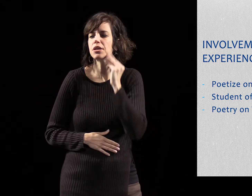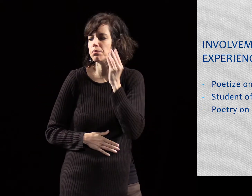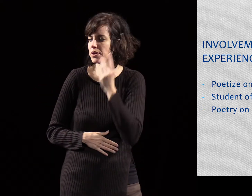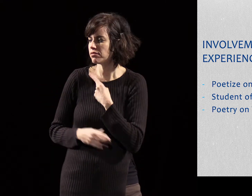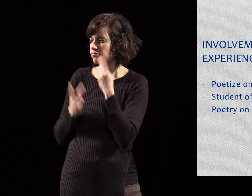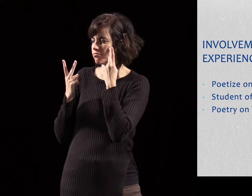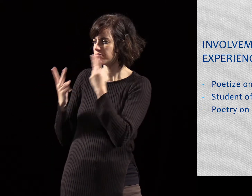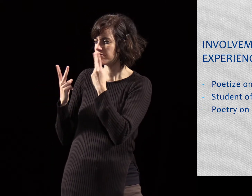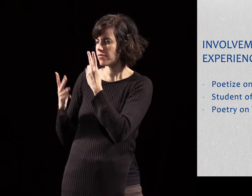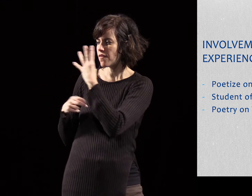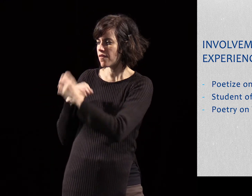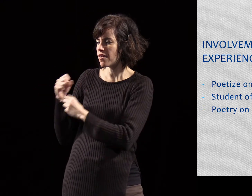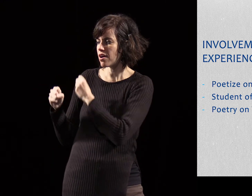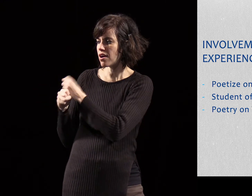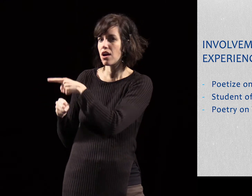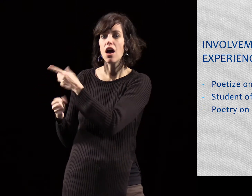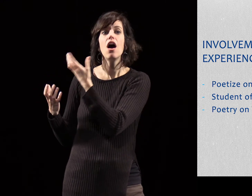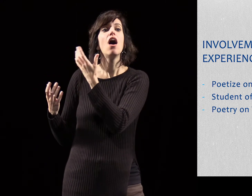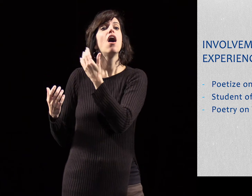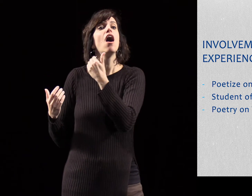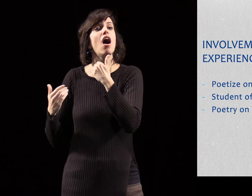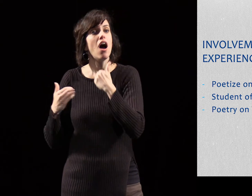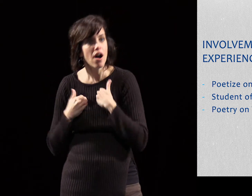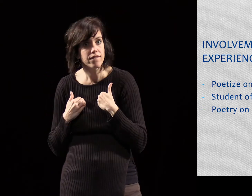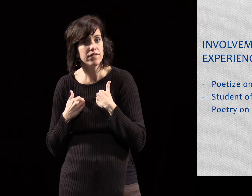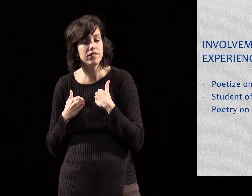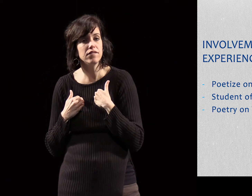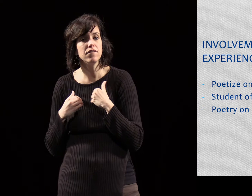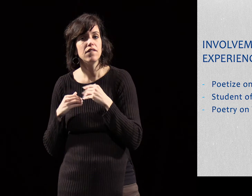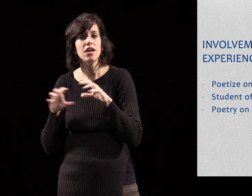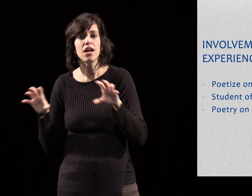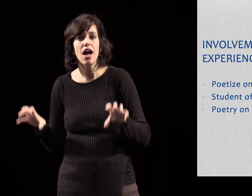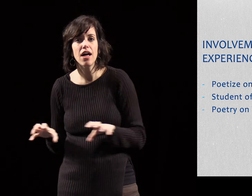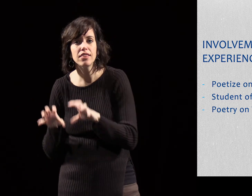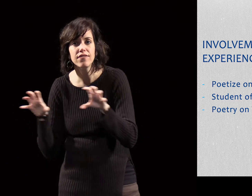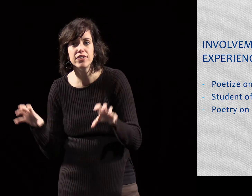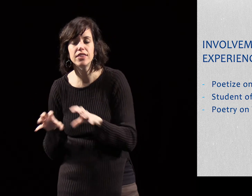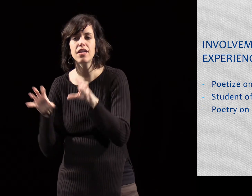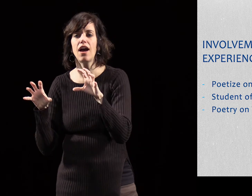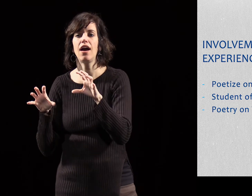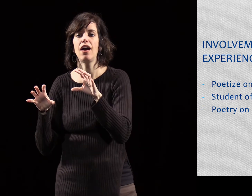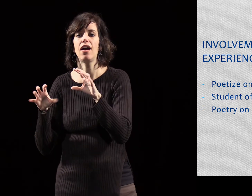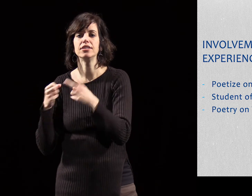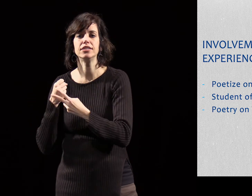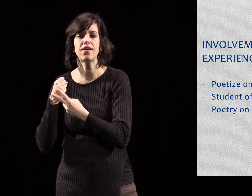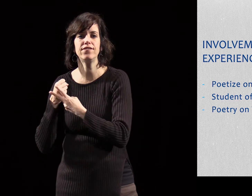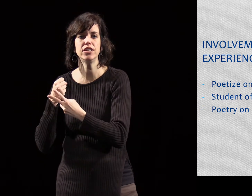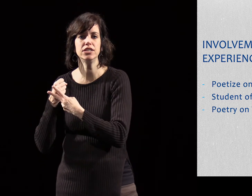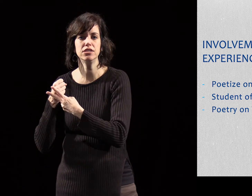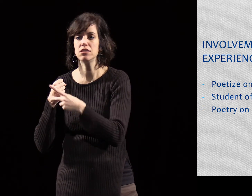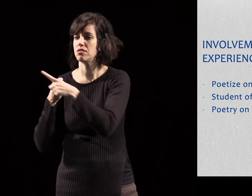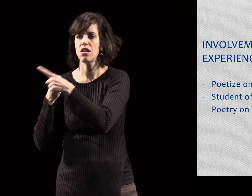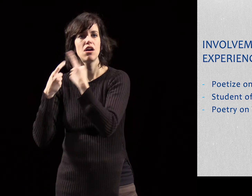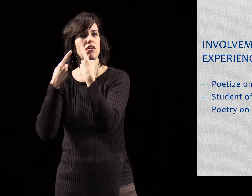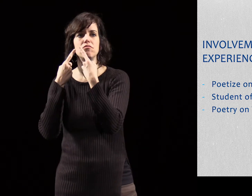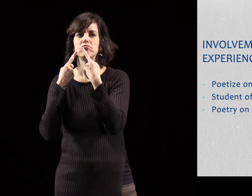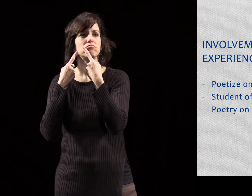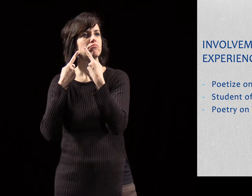and through my experiences there over 4 years, I was able to see all of the different activities